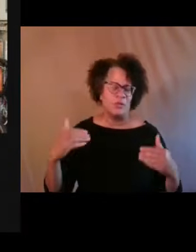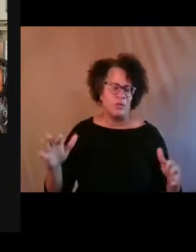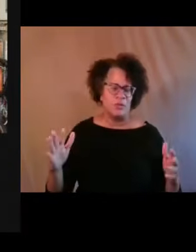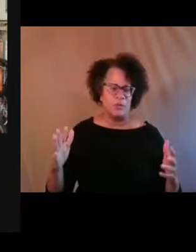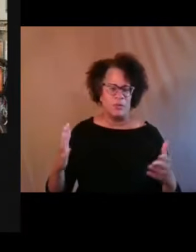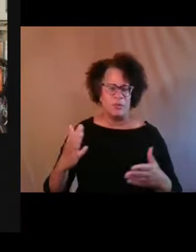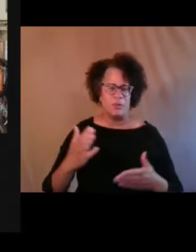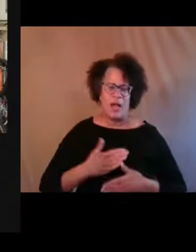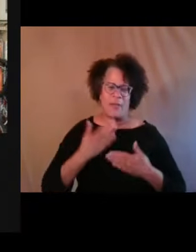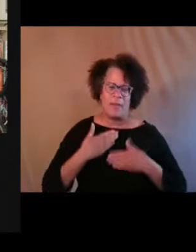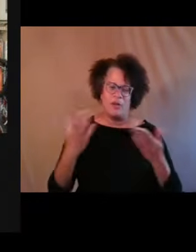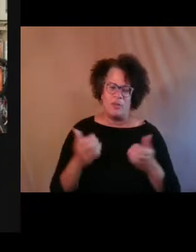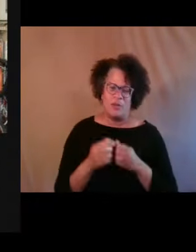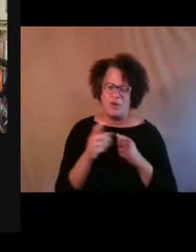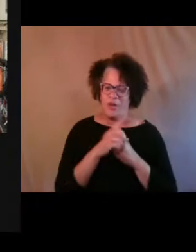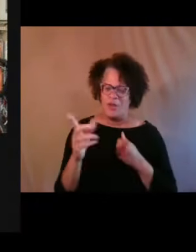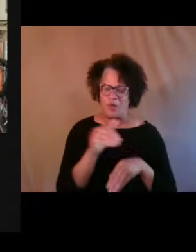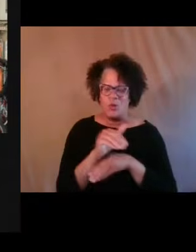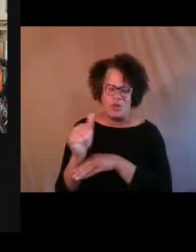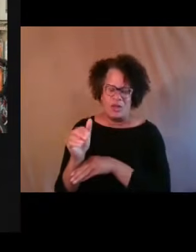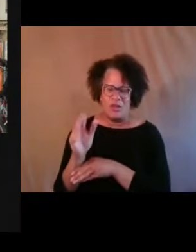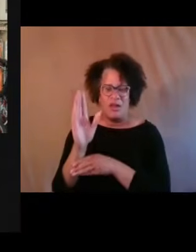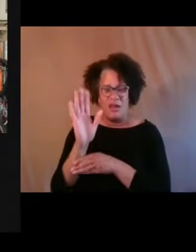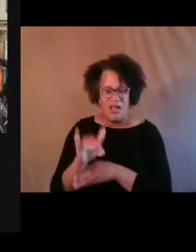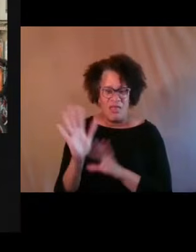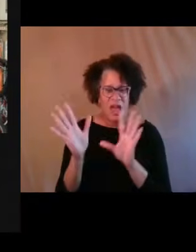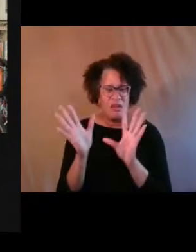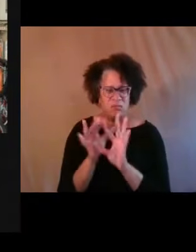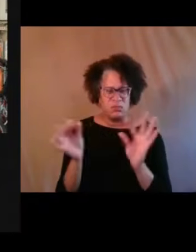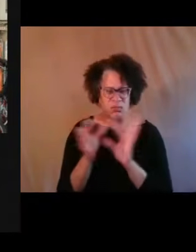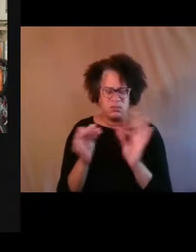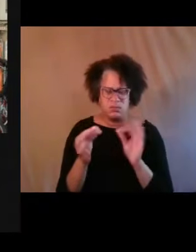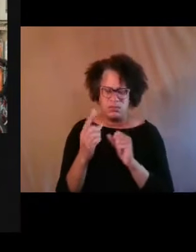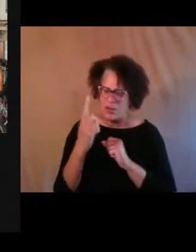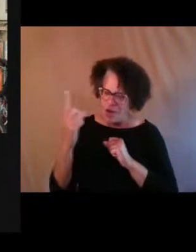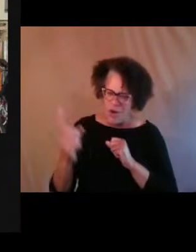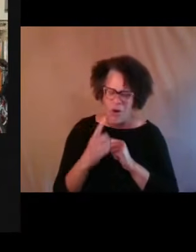and that work always just lifts us right up